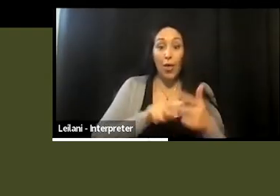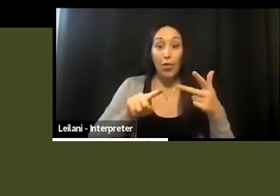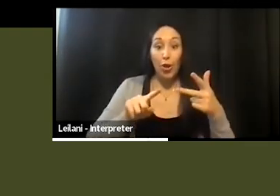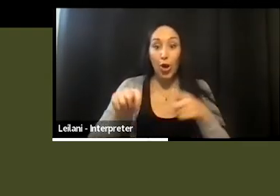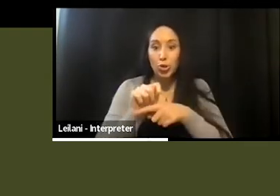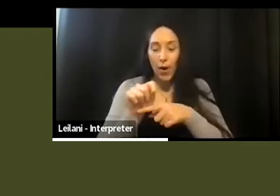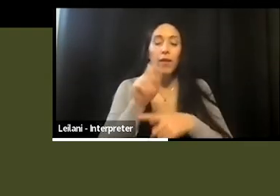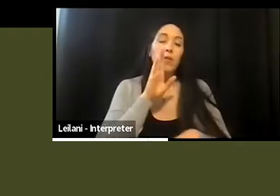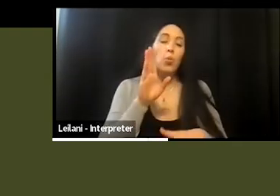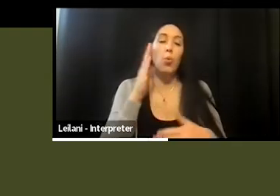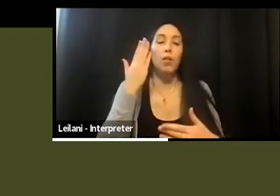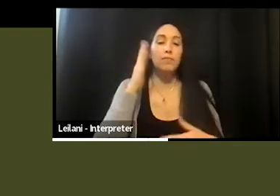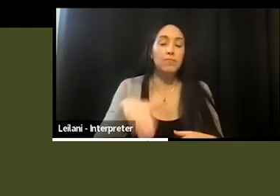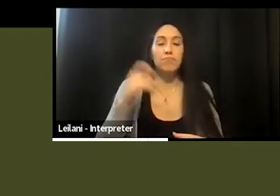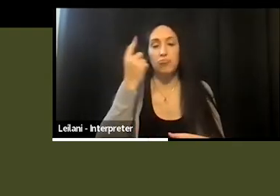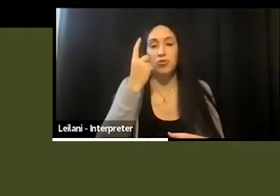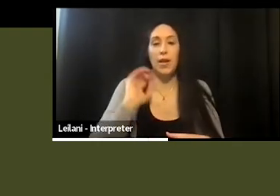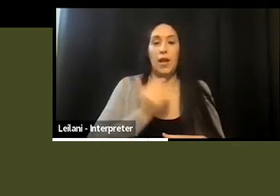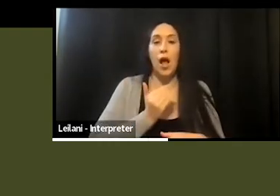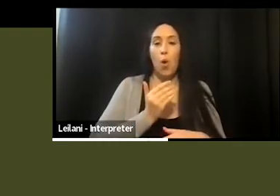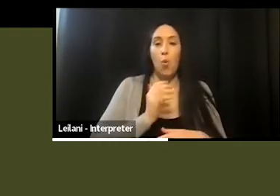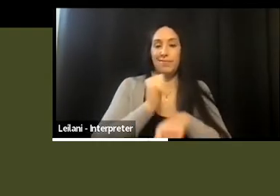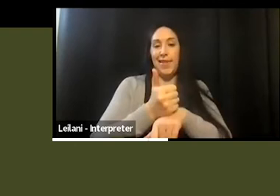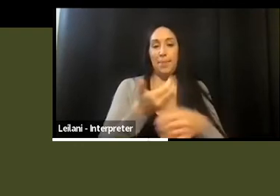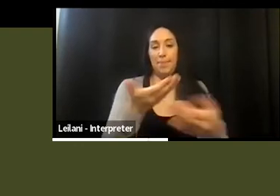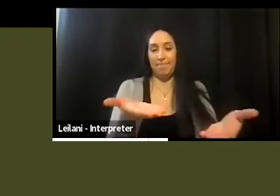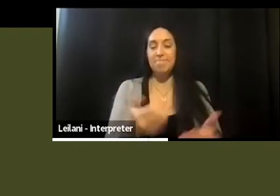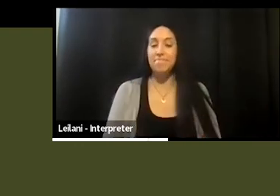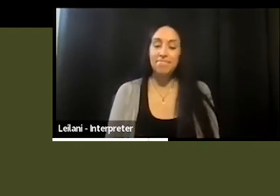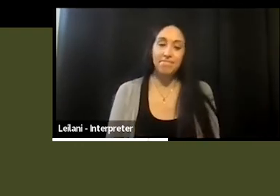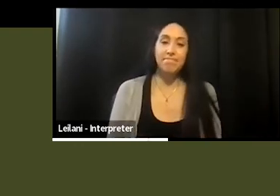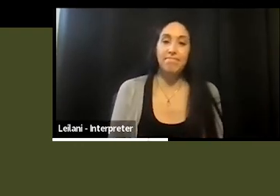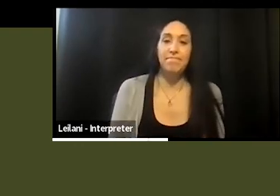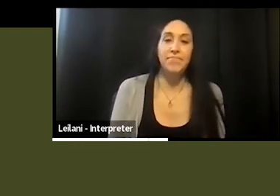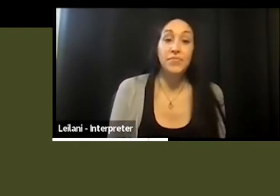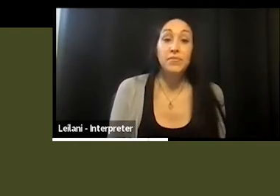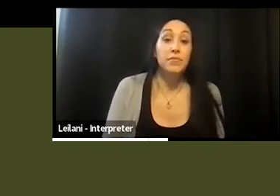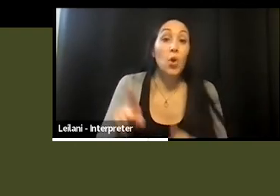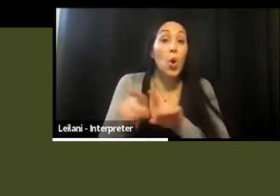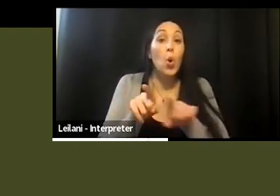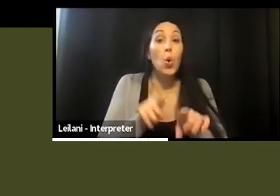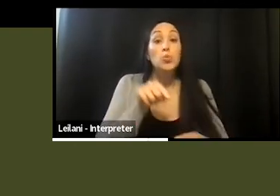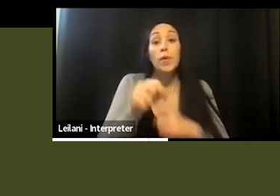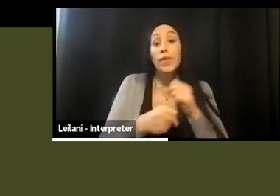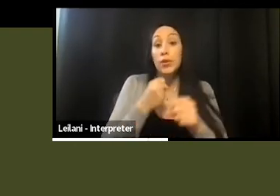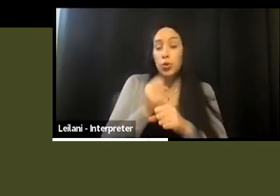to set up these slides. Also this year, we're adding a new feature of accessibility.